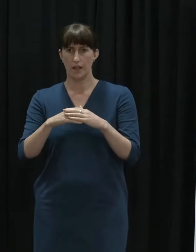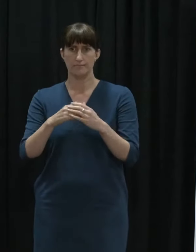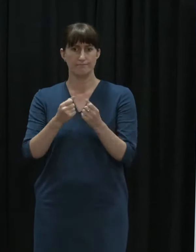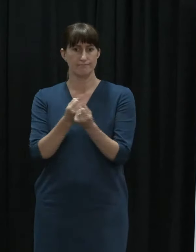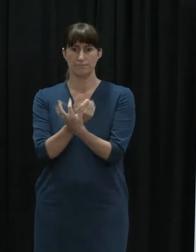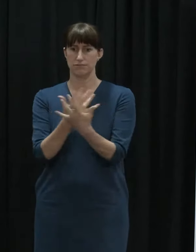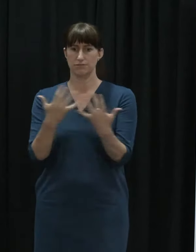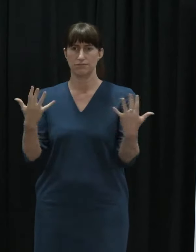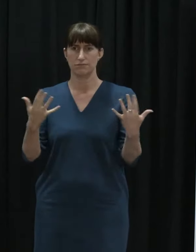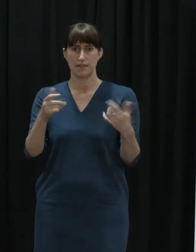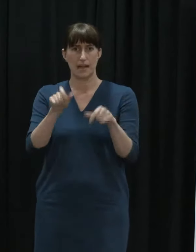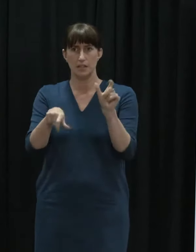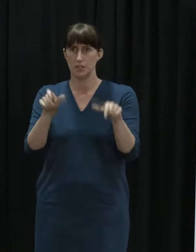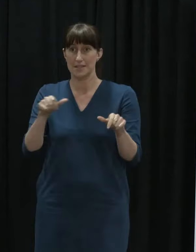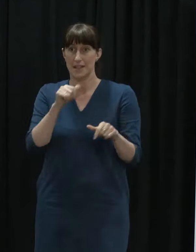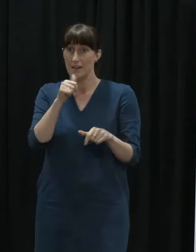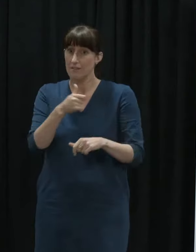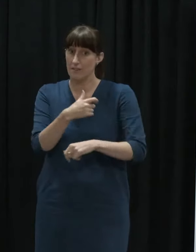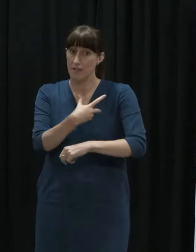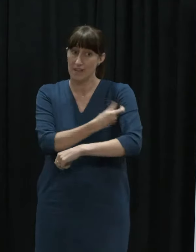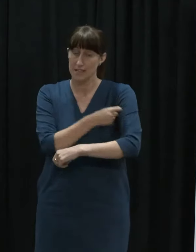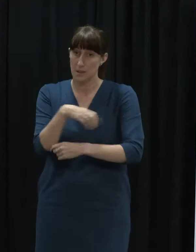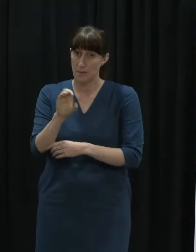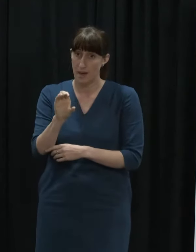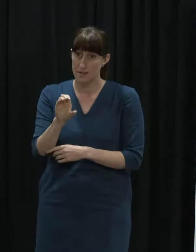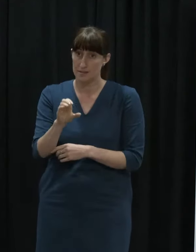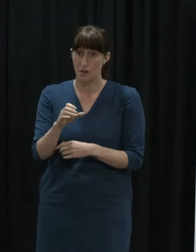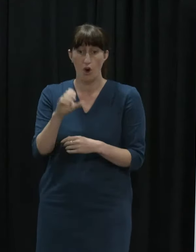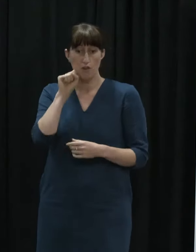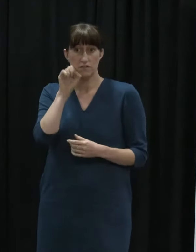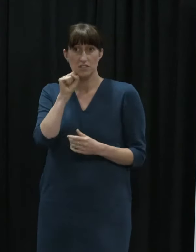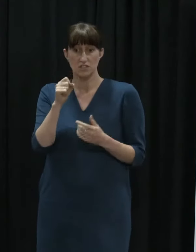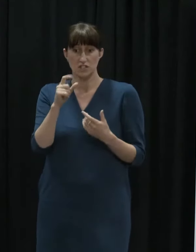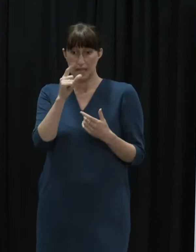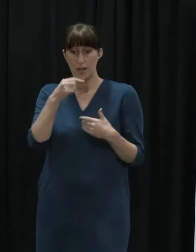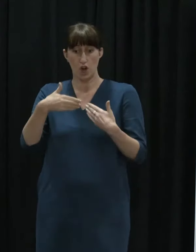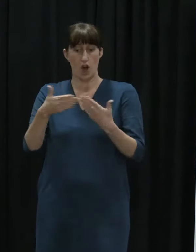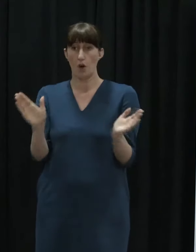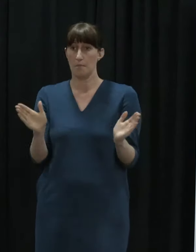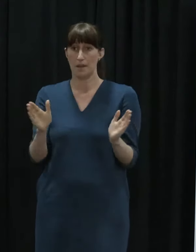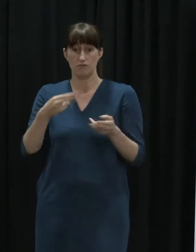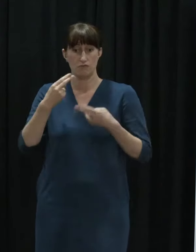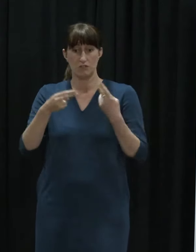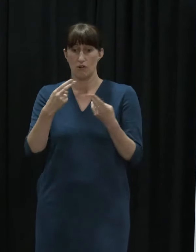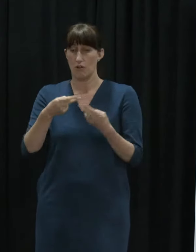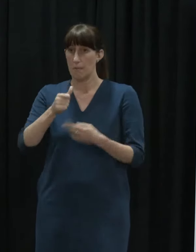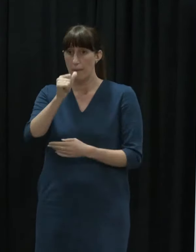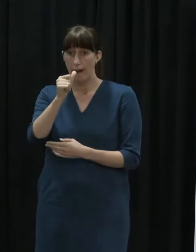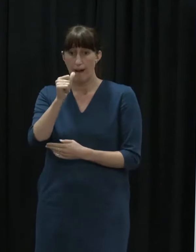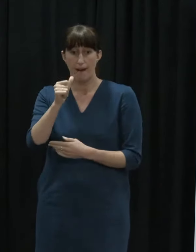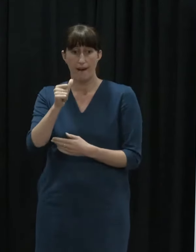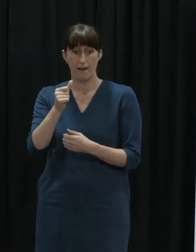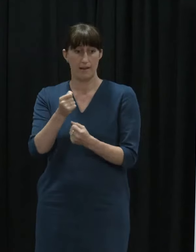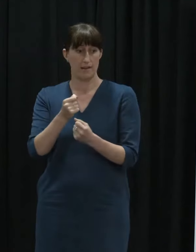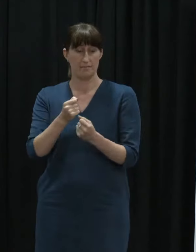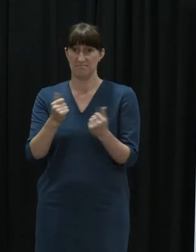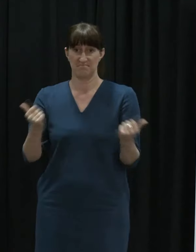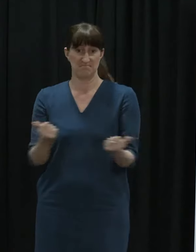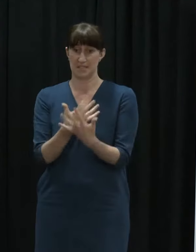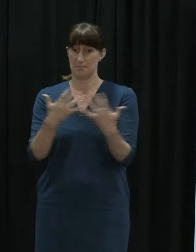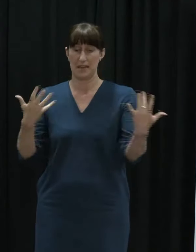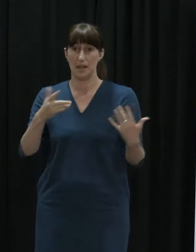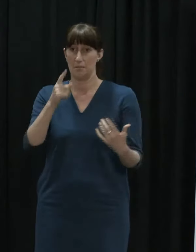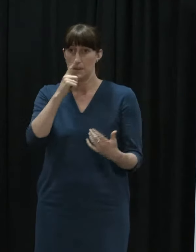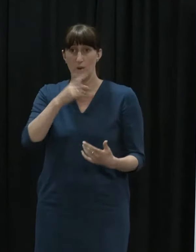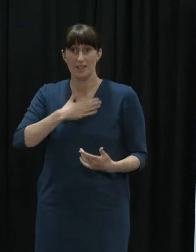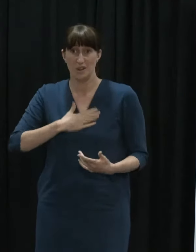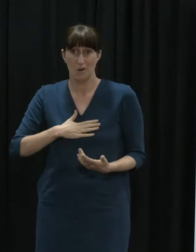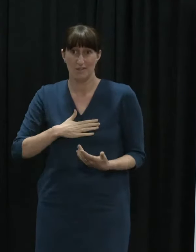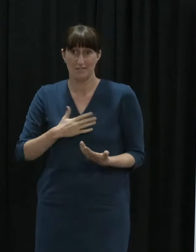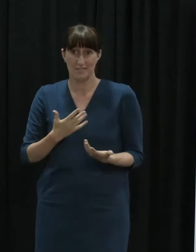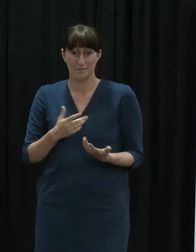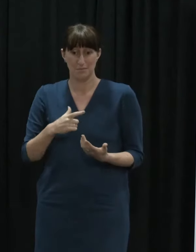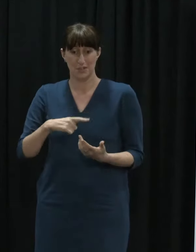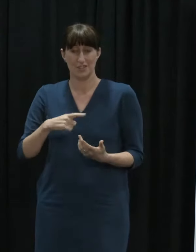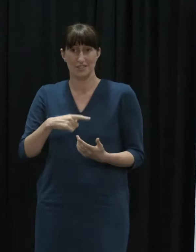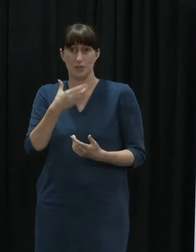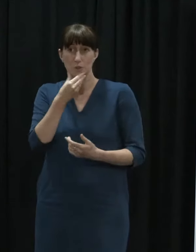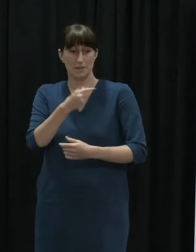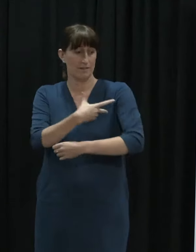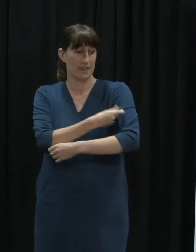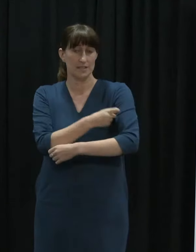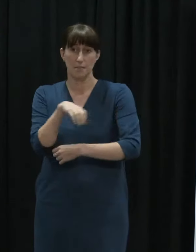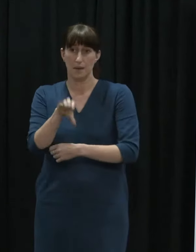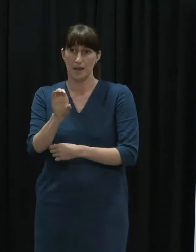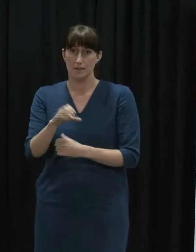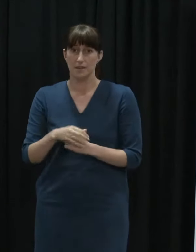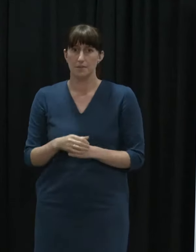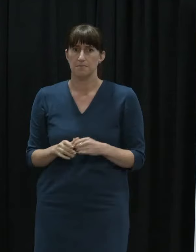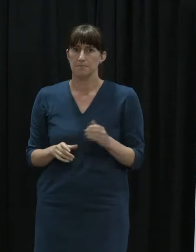unvaccinated people coming in.